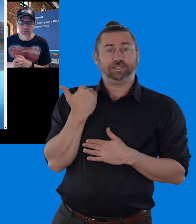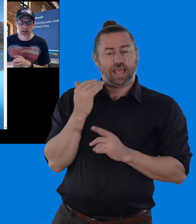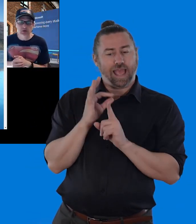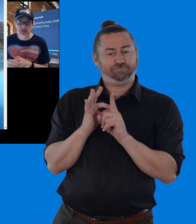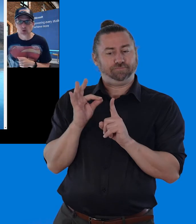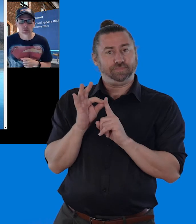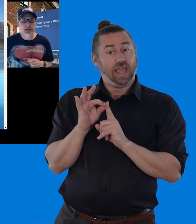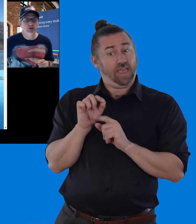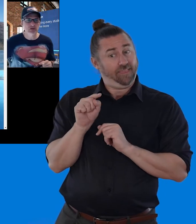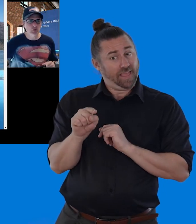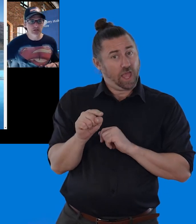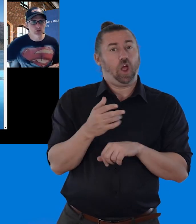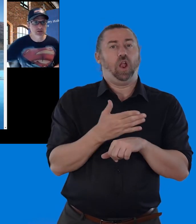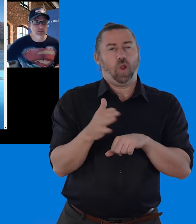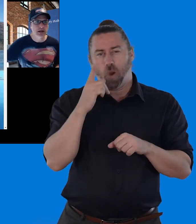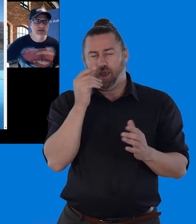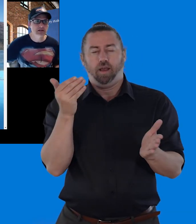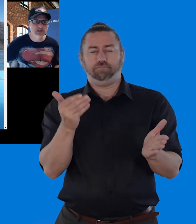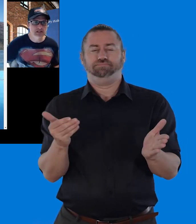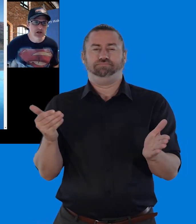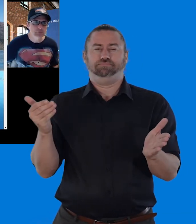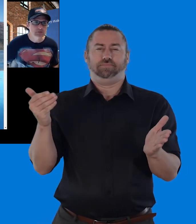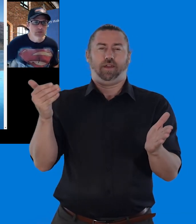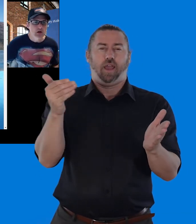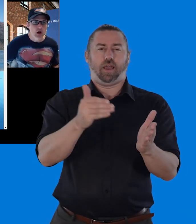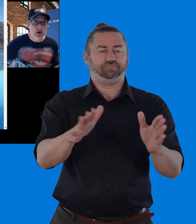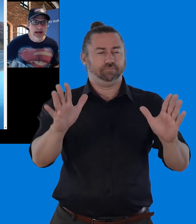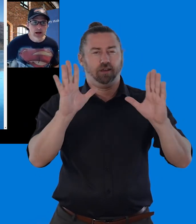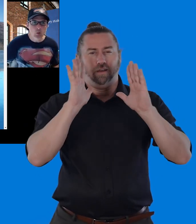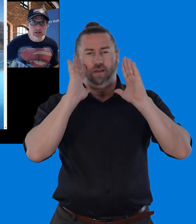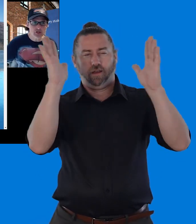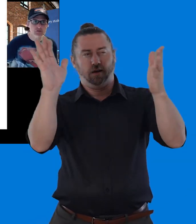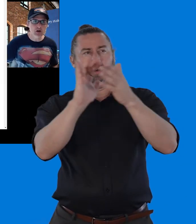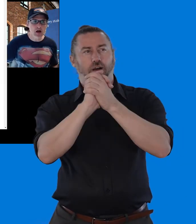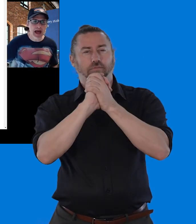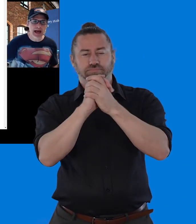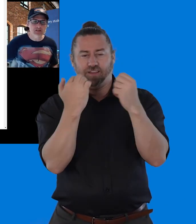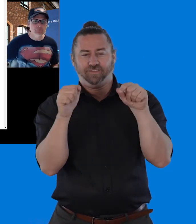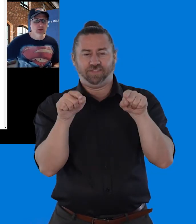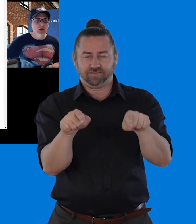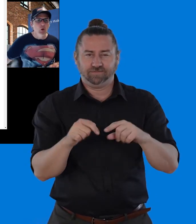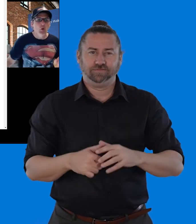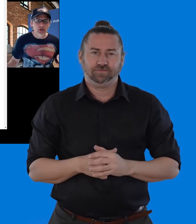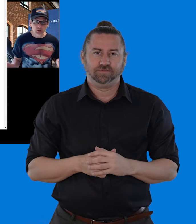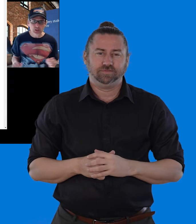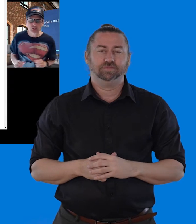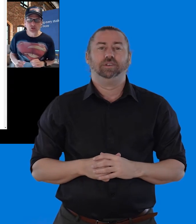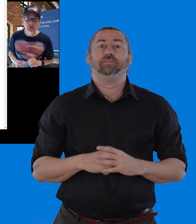to be able to see all the bells and whistles and buttons, et cetera. OK, now once you've got that, what you can do is